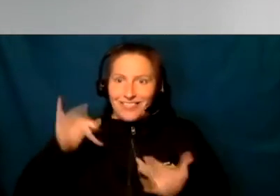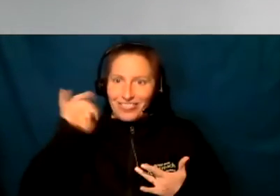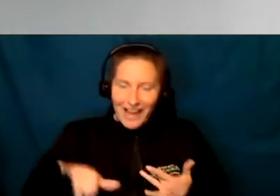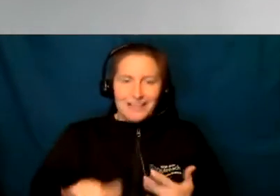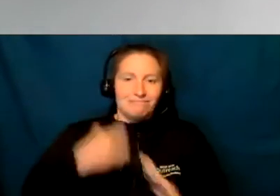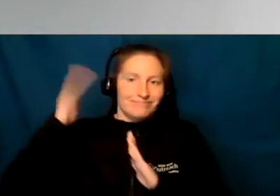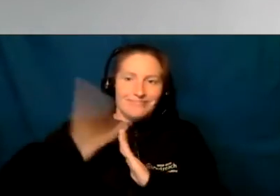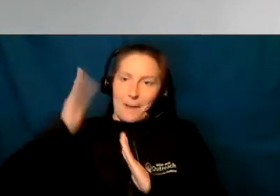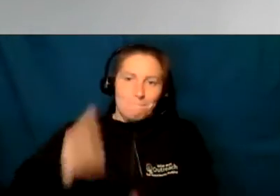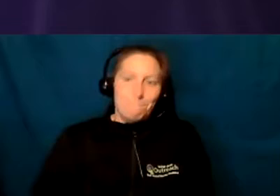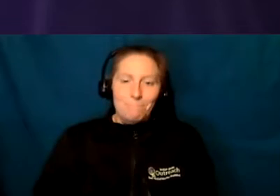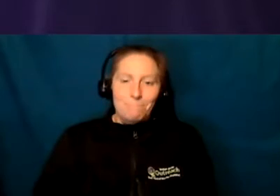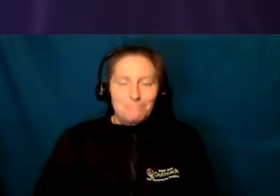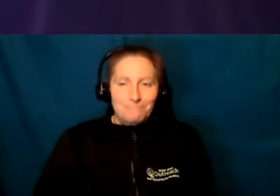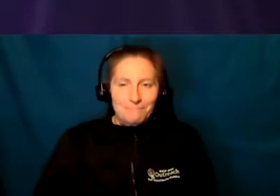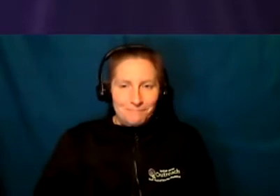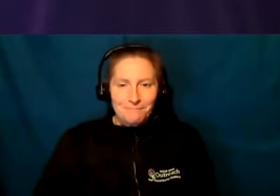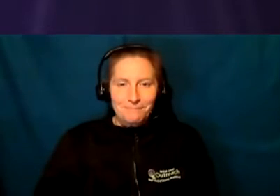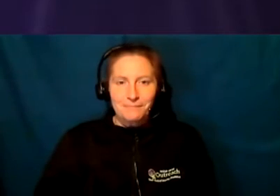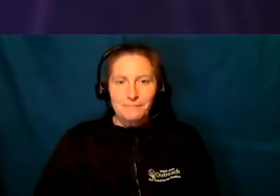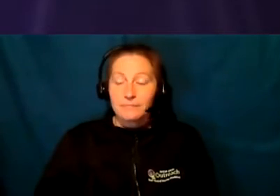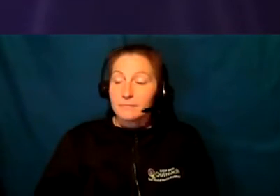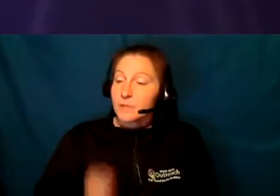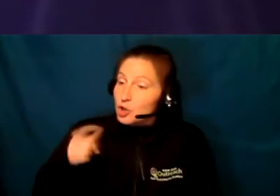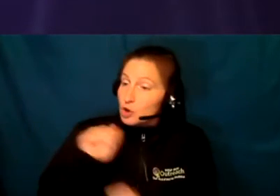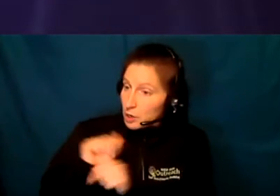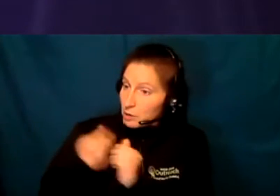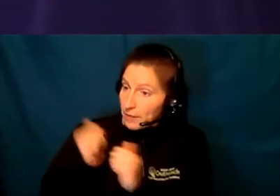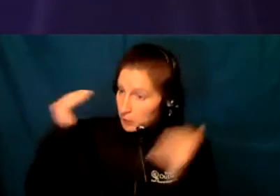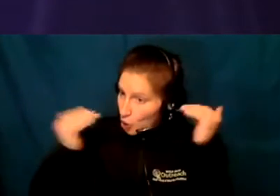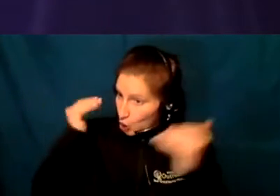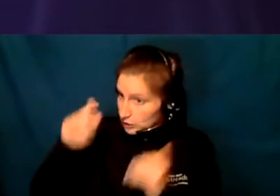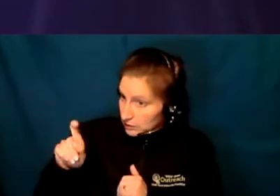Maryann: Very fun. Do you work with any adults? Who have a hearing loss?